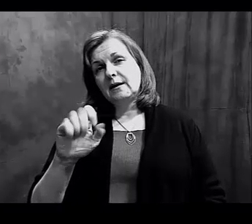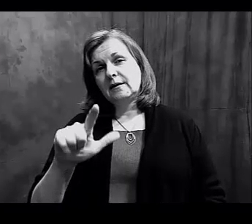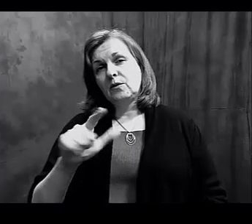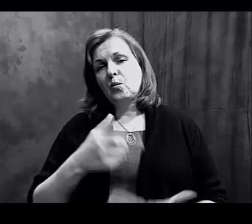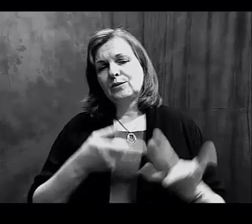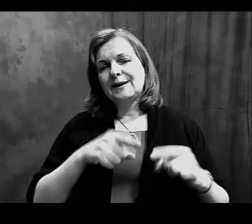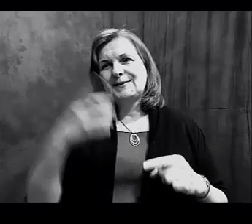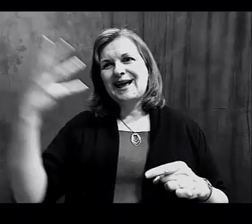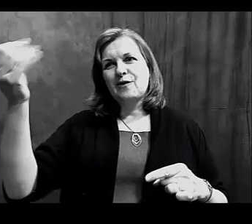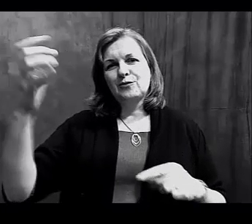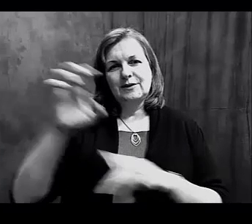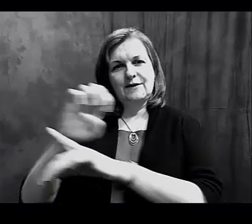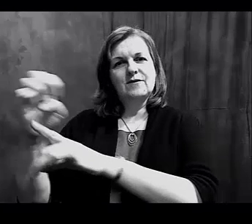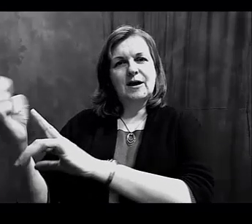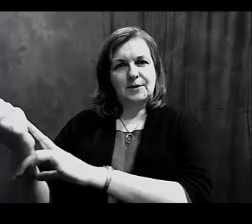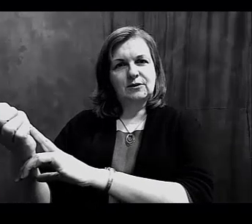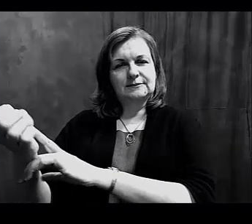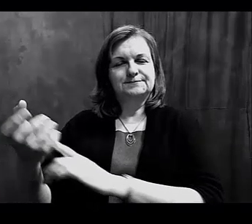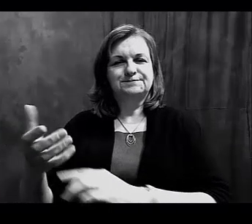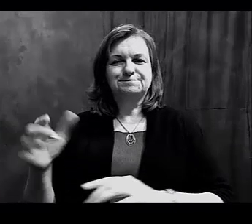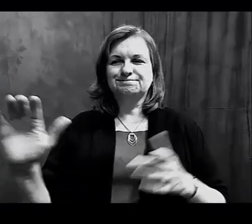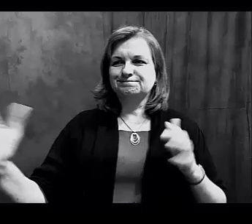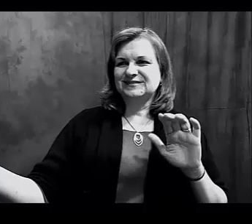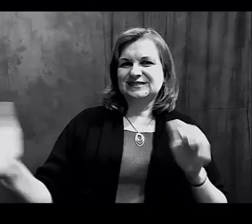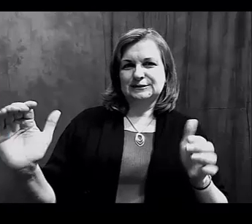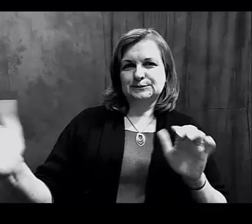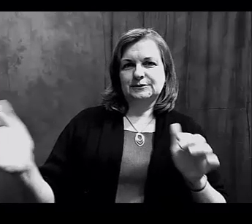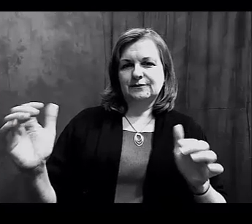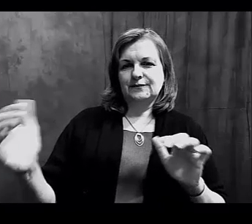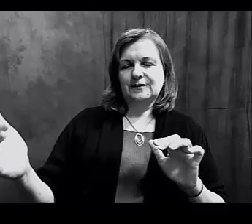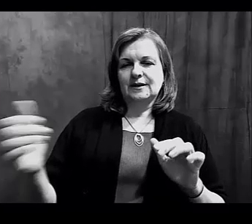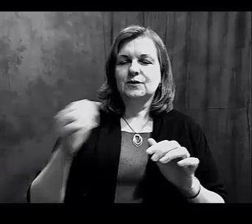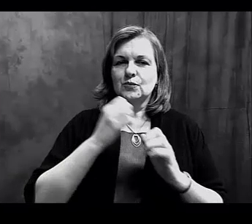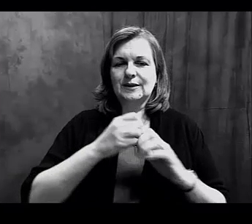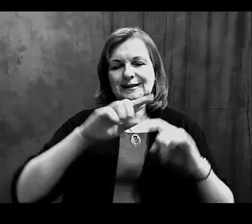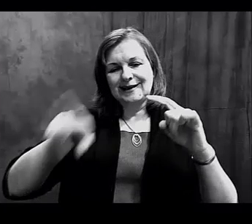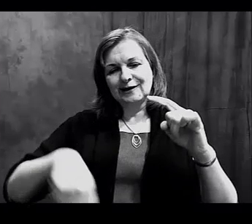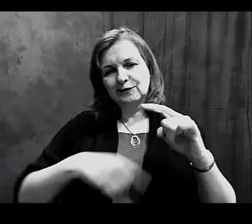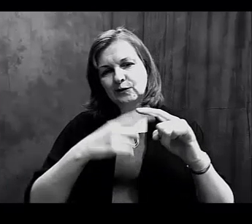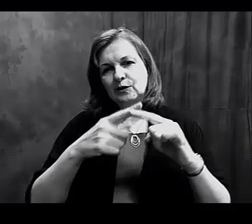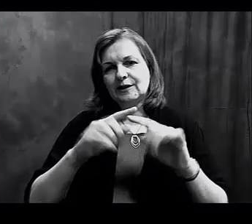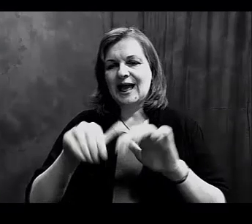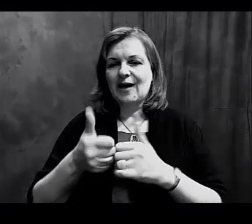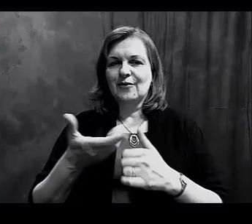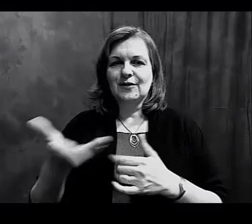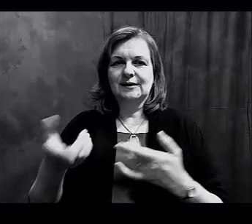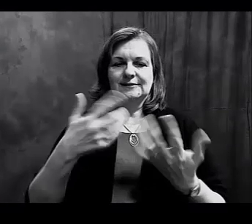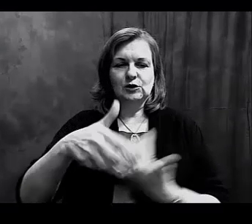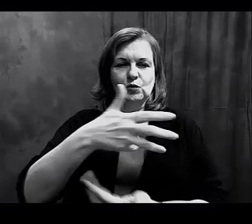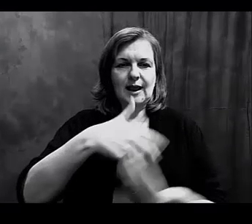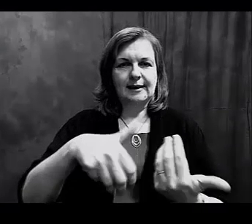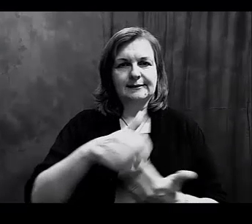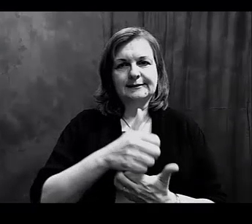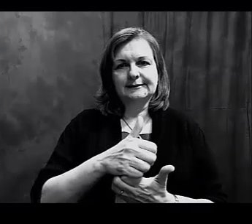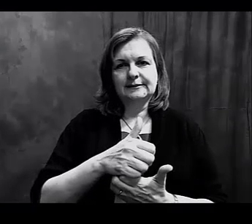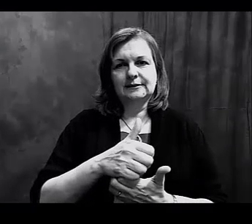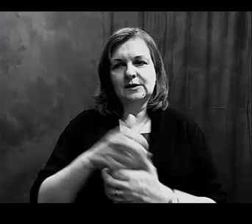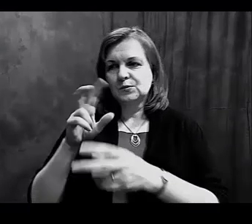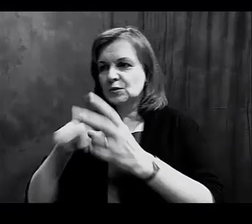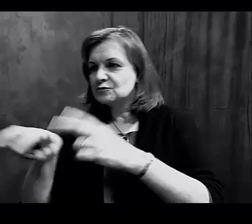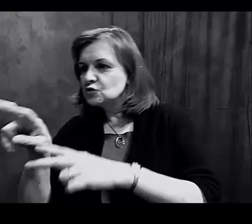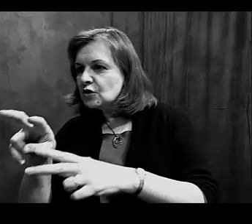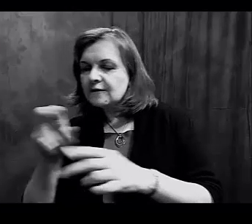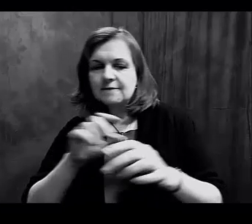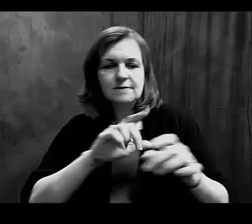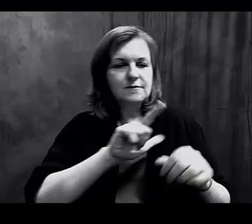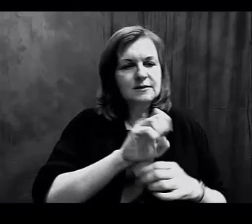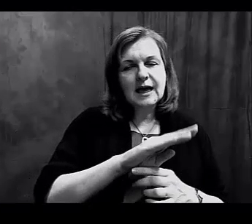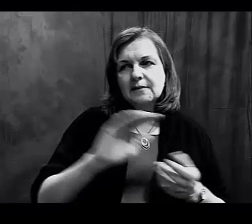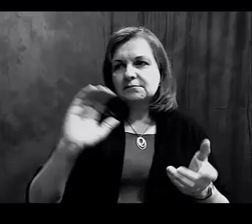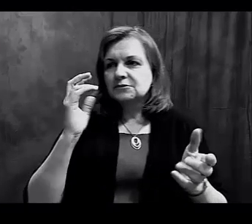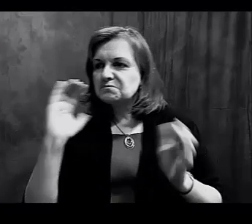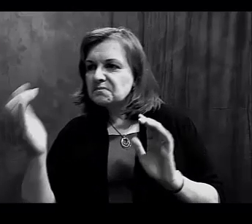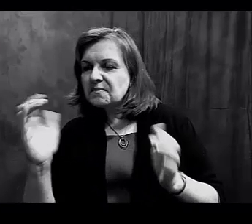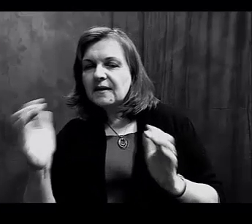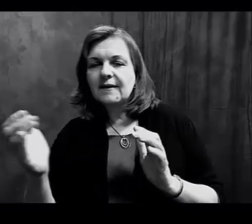whats going on in the environment and its this endless circle really of how things interact and trying to understand